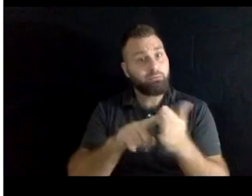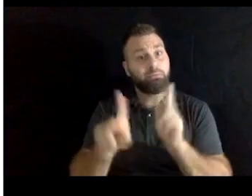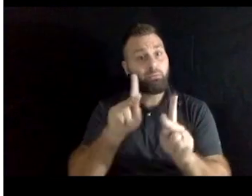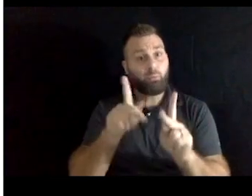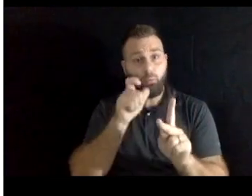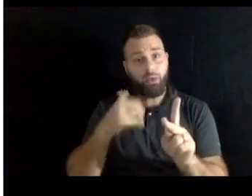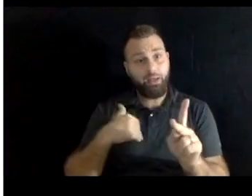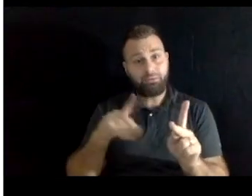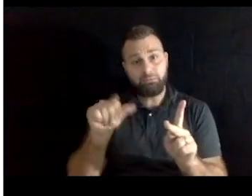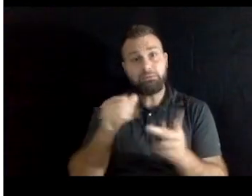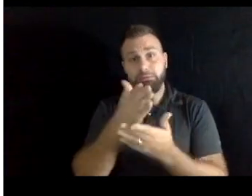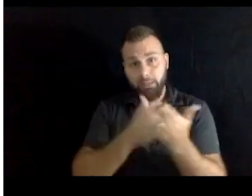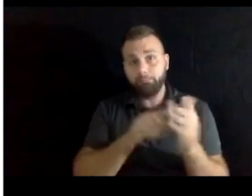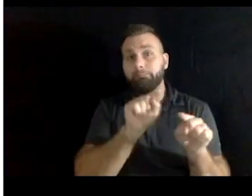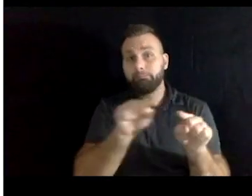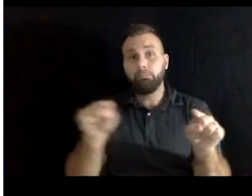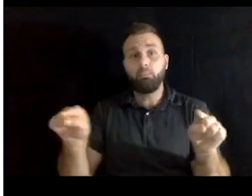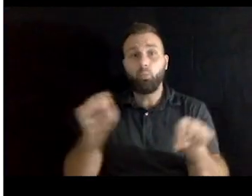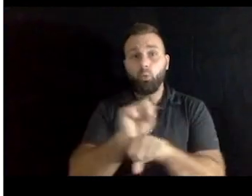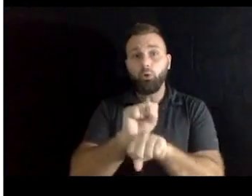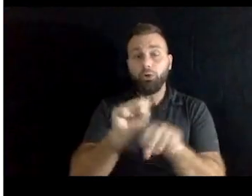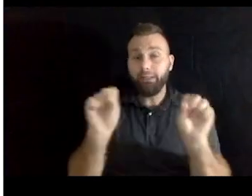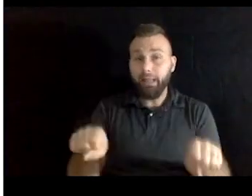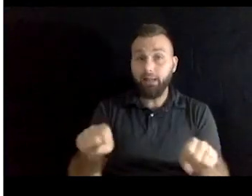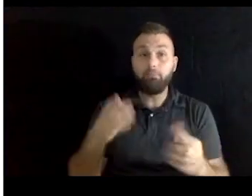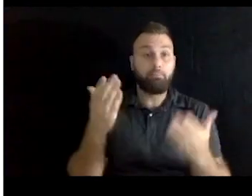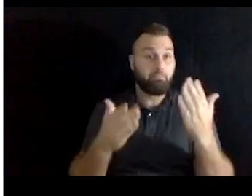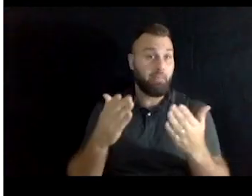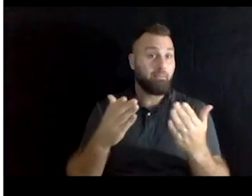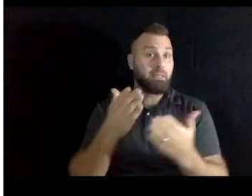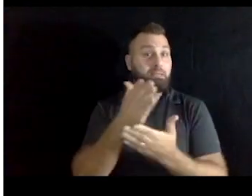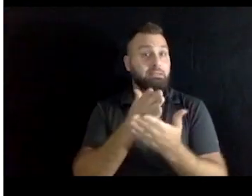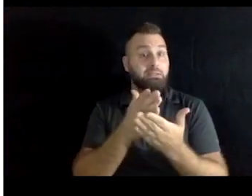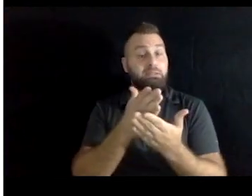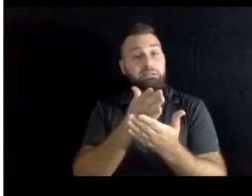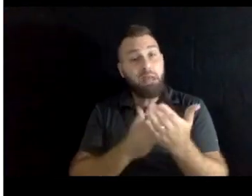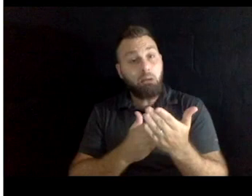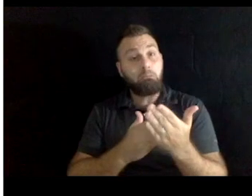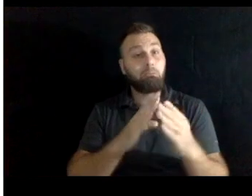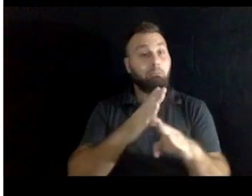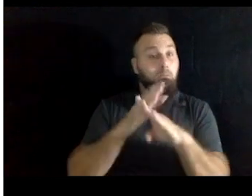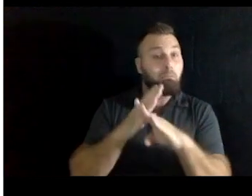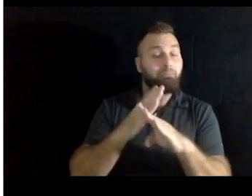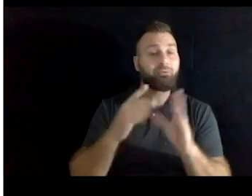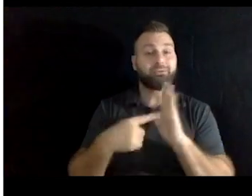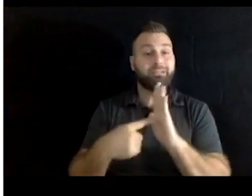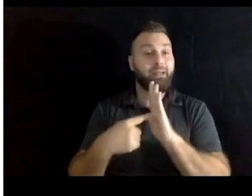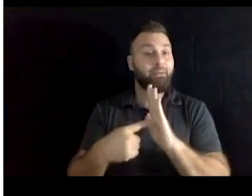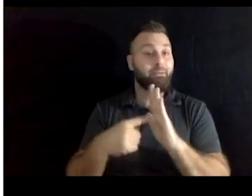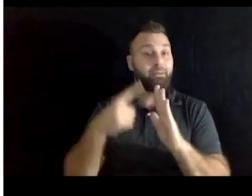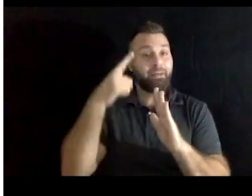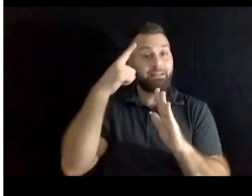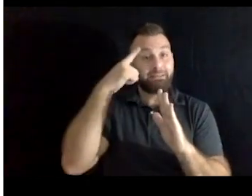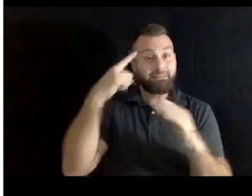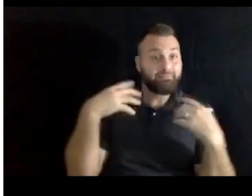But there may be caveats. Maybe they're unable to work consistently, made them, for example, psychiatric, psychological or psychiatric disability.